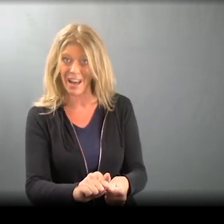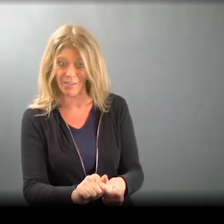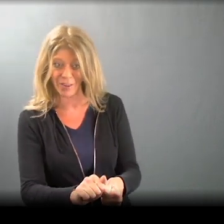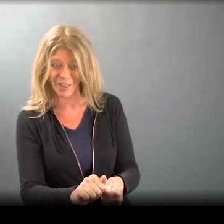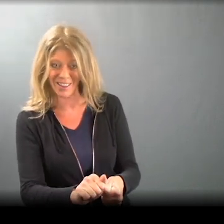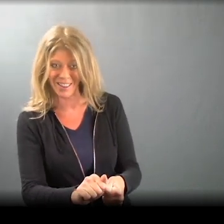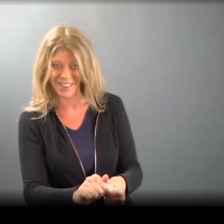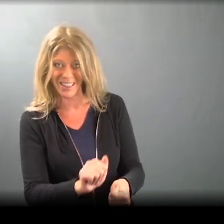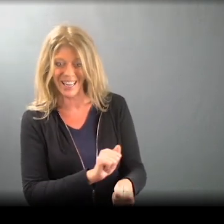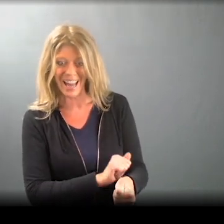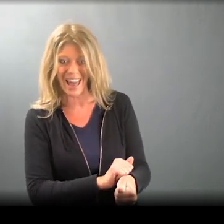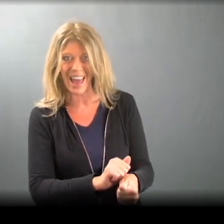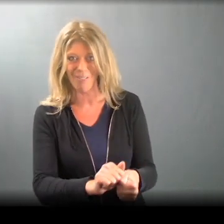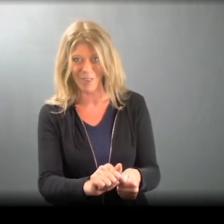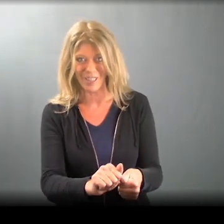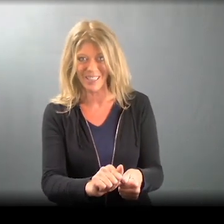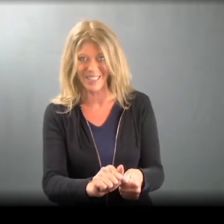EVER